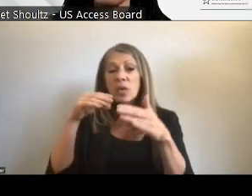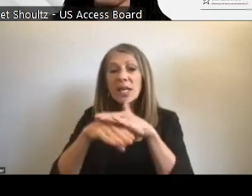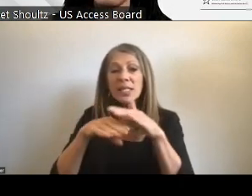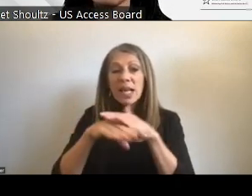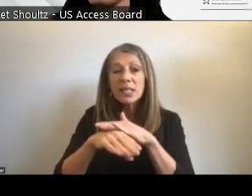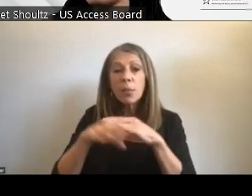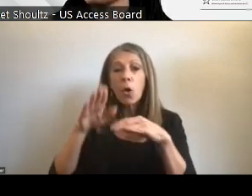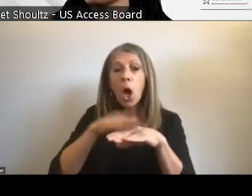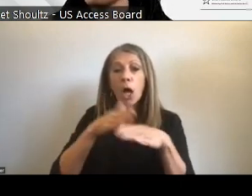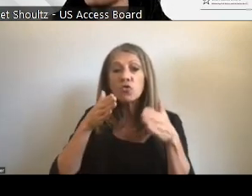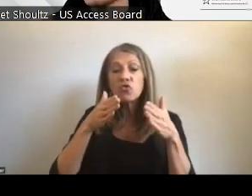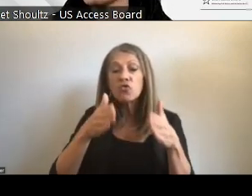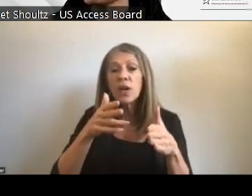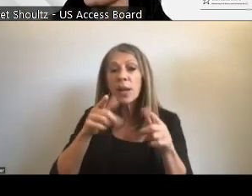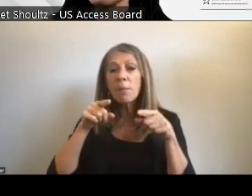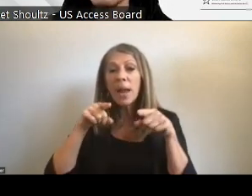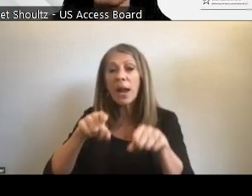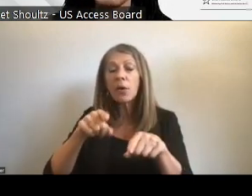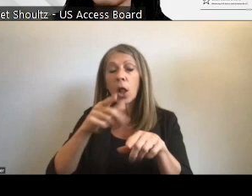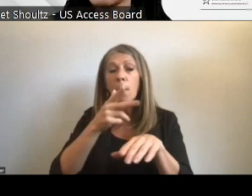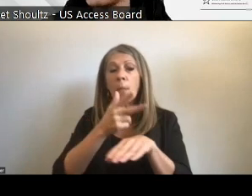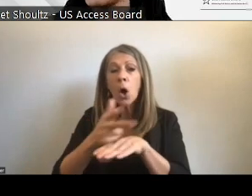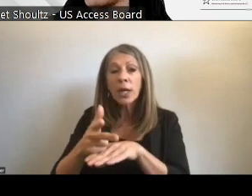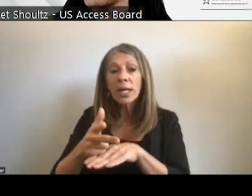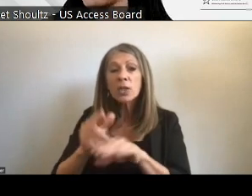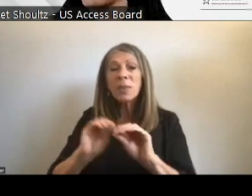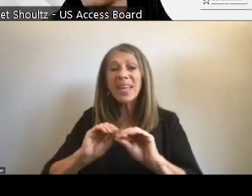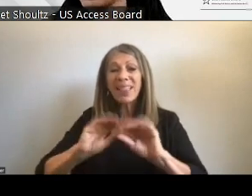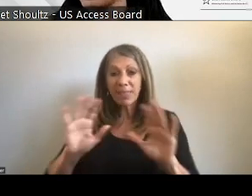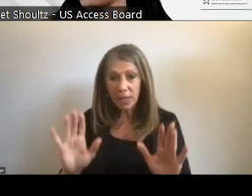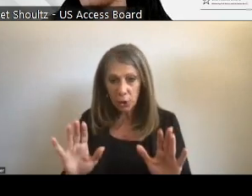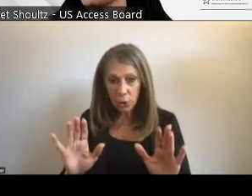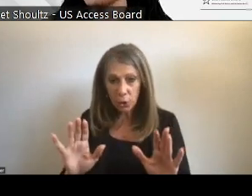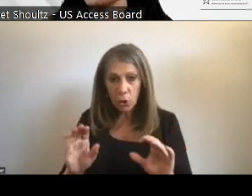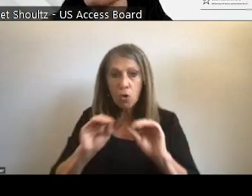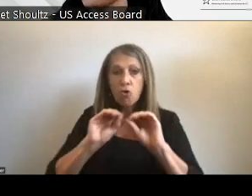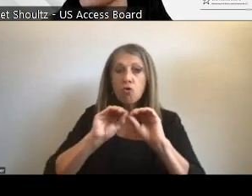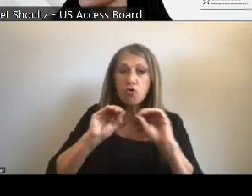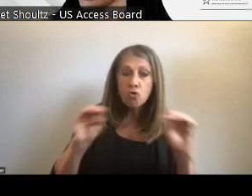on-street parallel parking space to be completely clear. No street furniture,